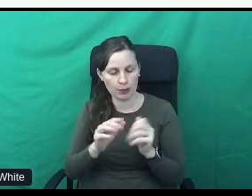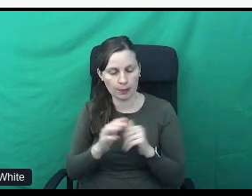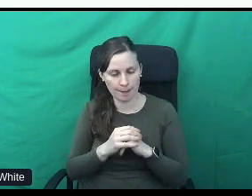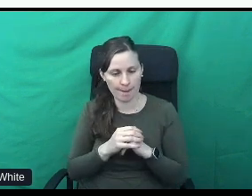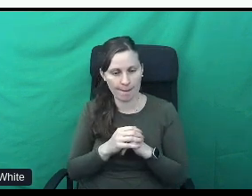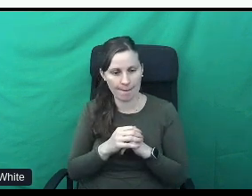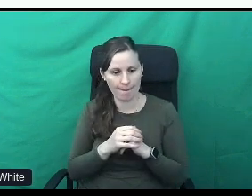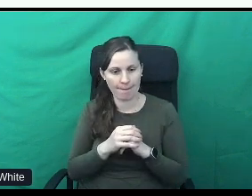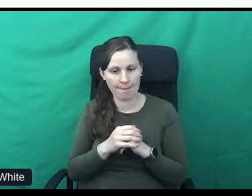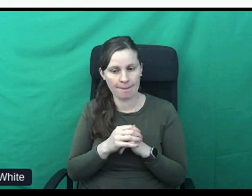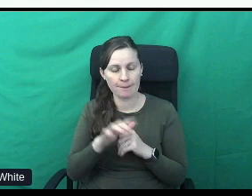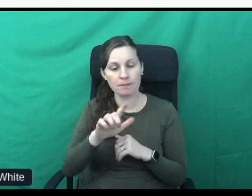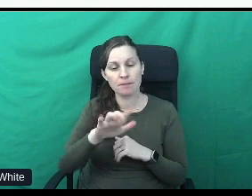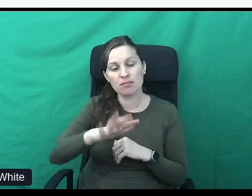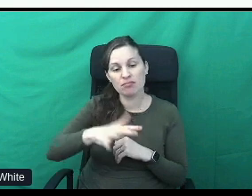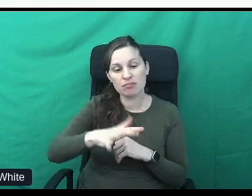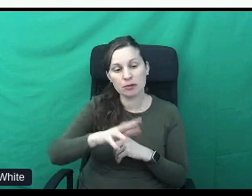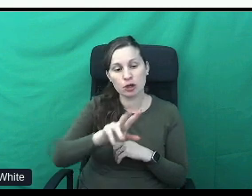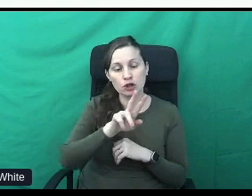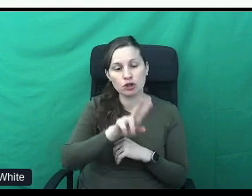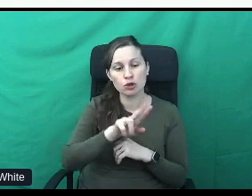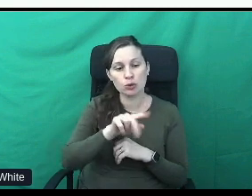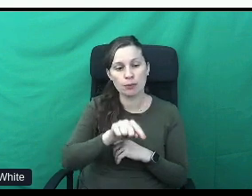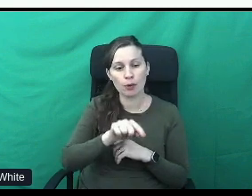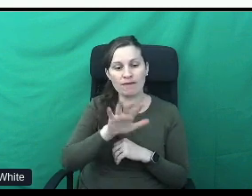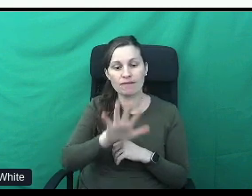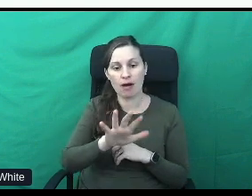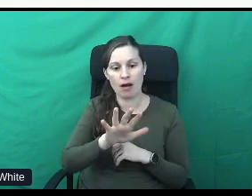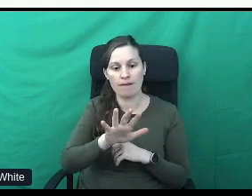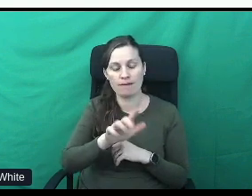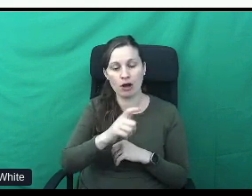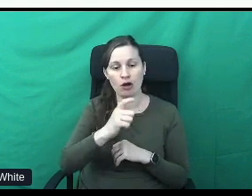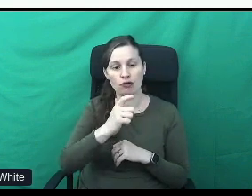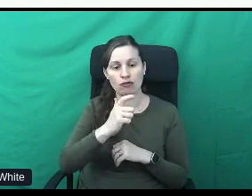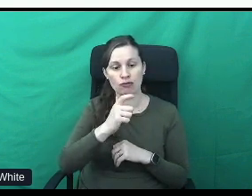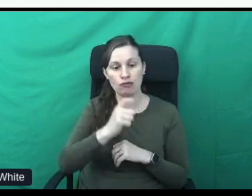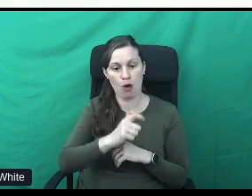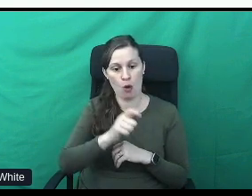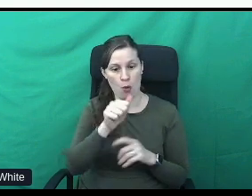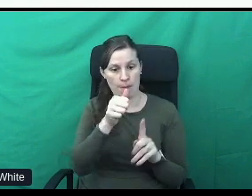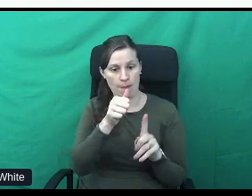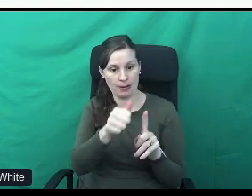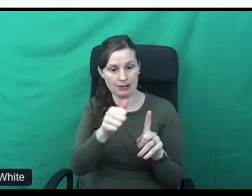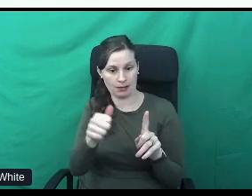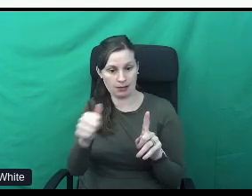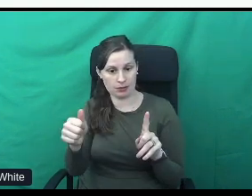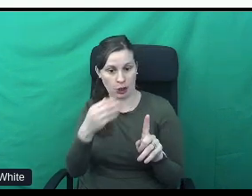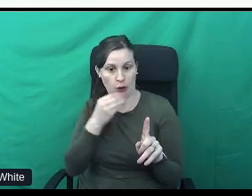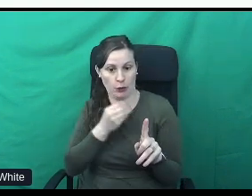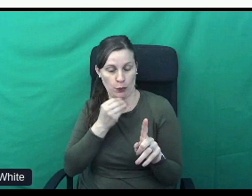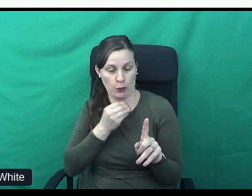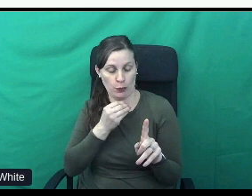On average, there were 2.5 buttons produced using ARIA on each home page.